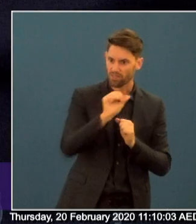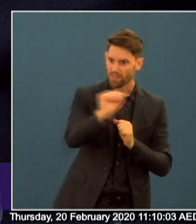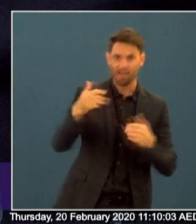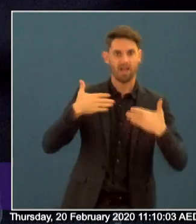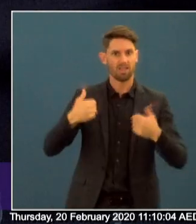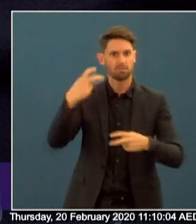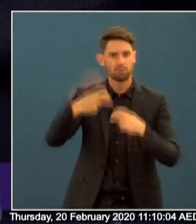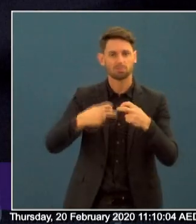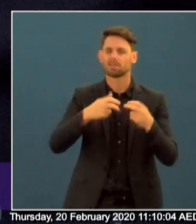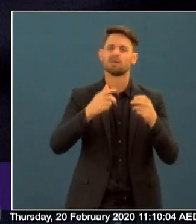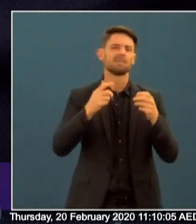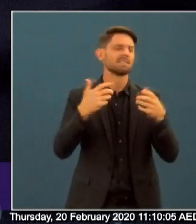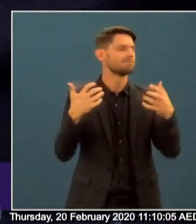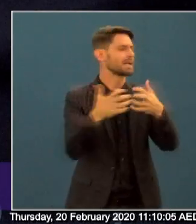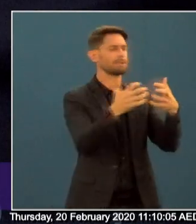Jenny Bourke from Western Australia, have published since.